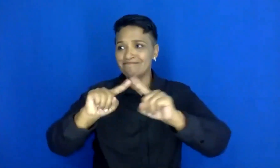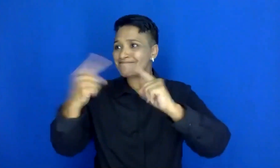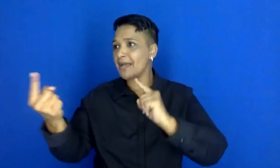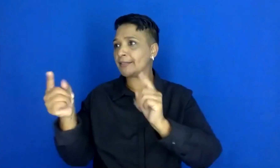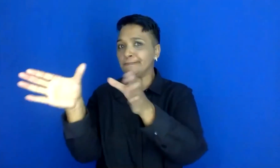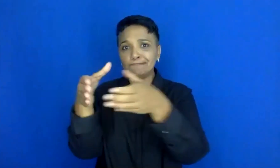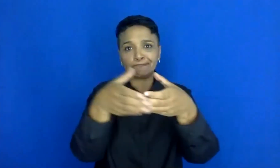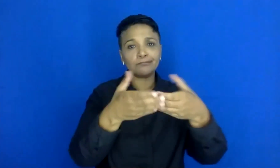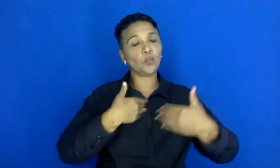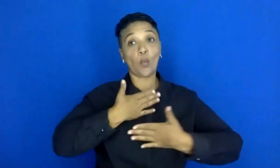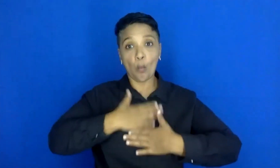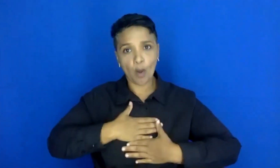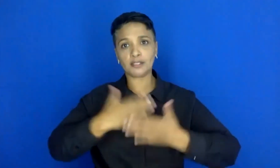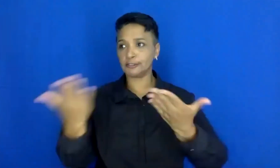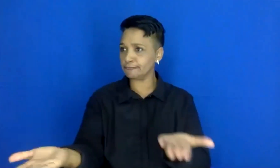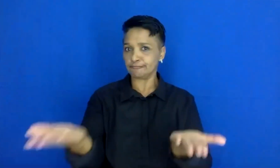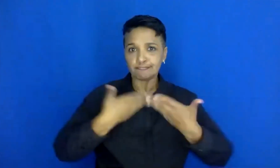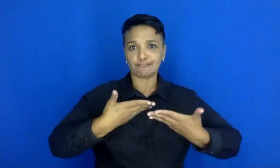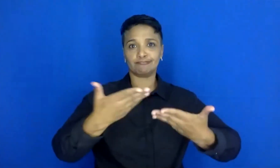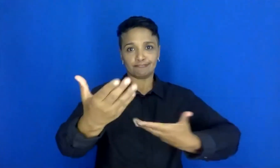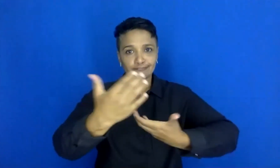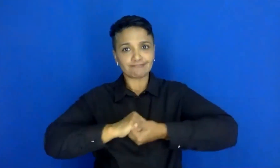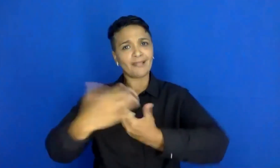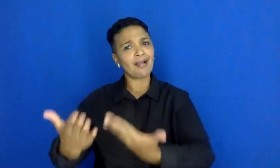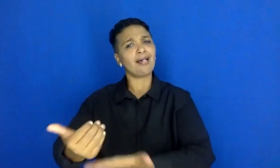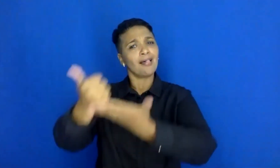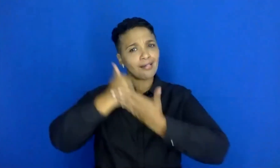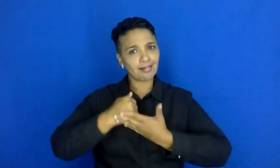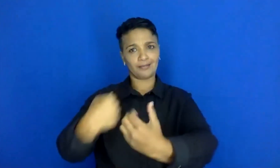on board uh please help us please support us in this agenda uh to ensure we'd love to work with